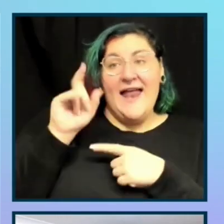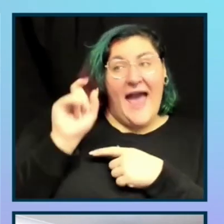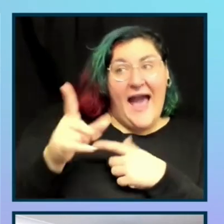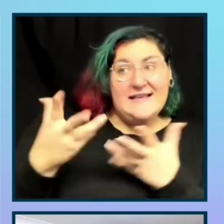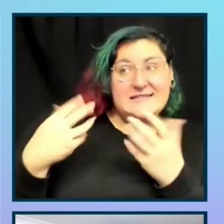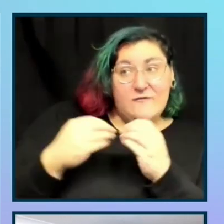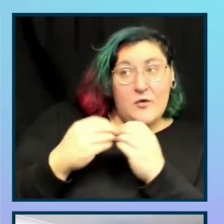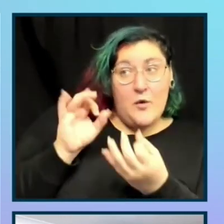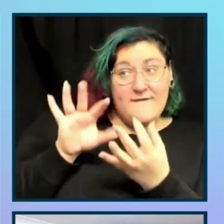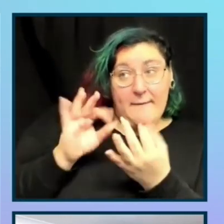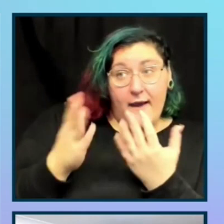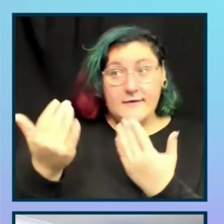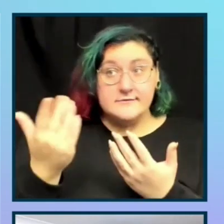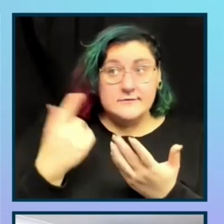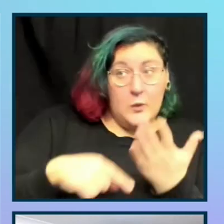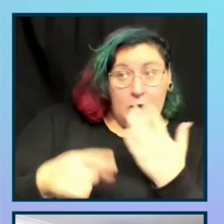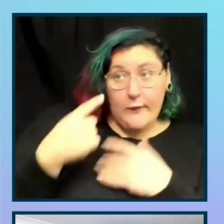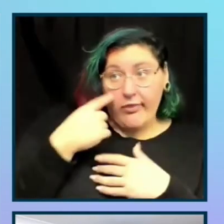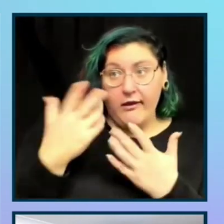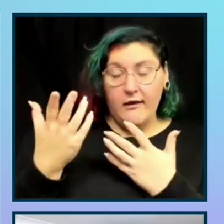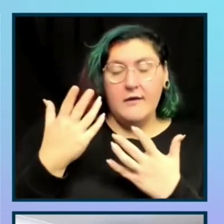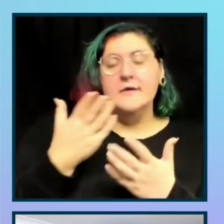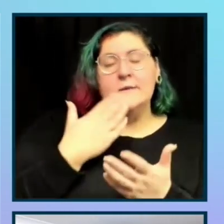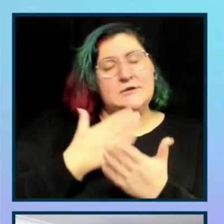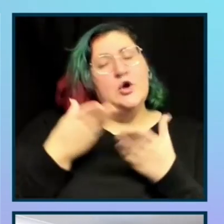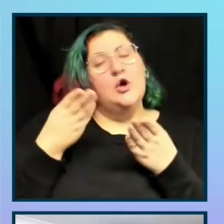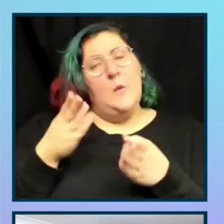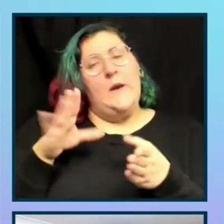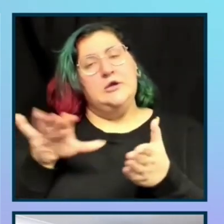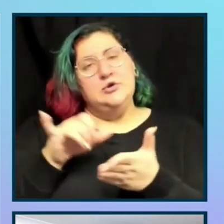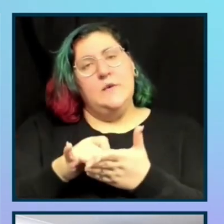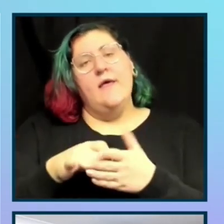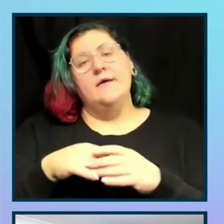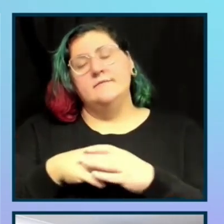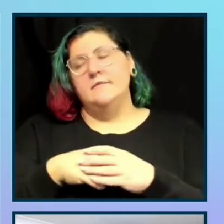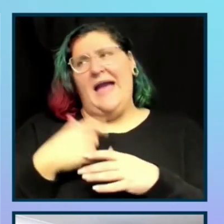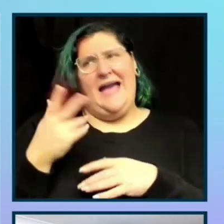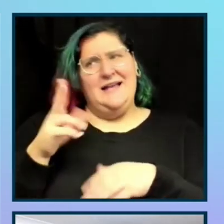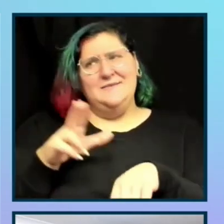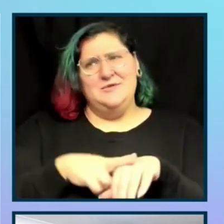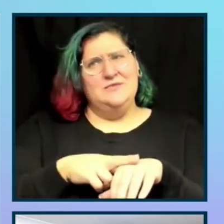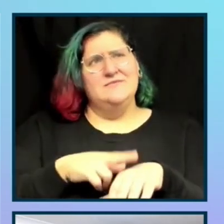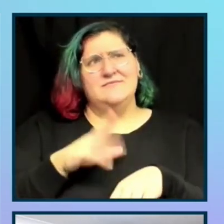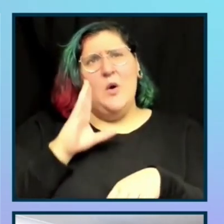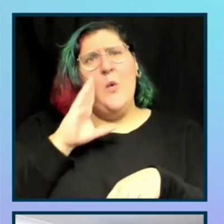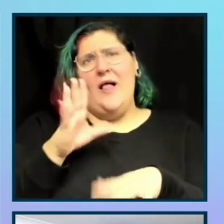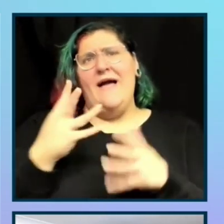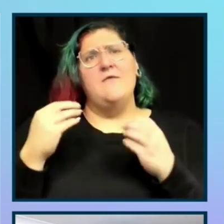And you know, I have no doubt there's gonna be more to come. I have no doubt that that's gonna happen.